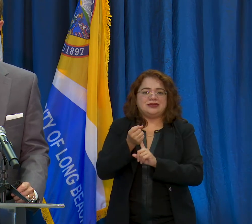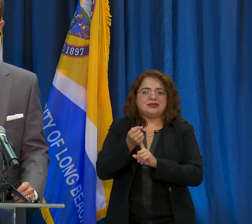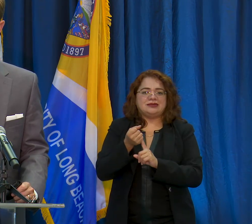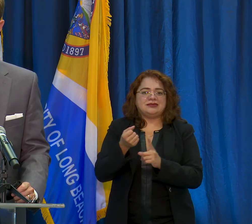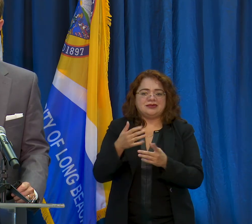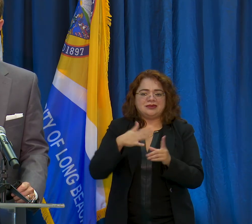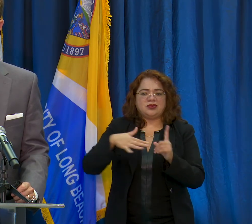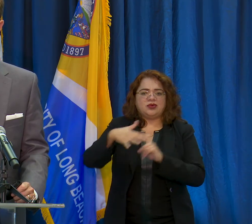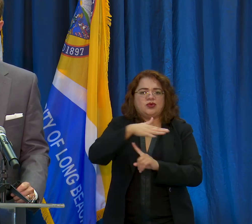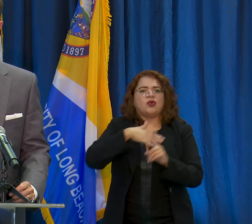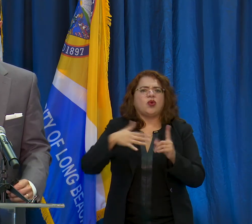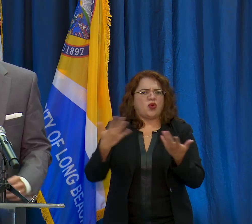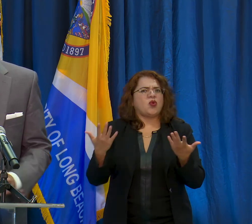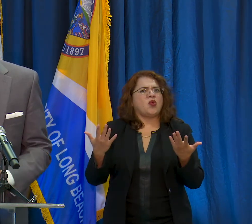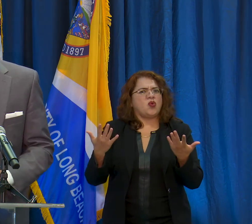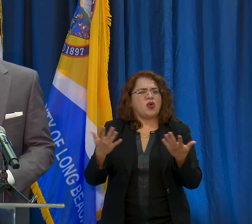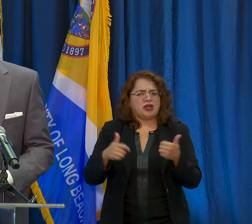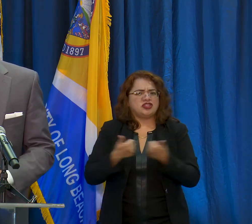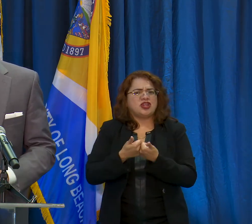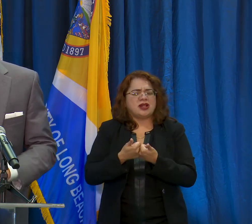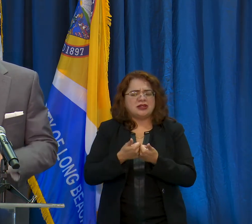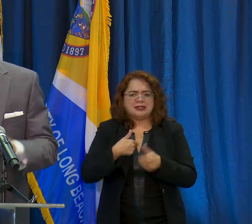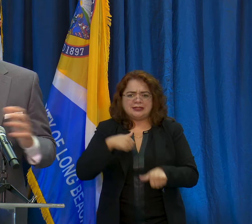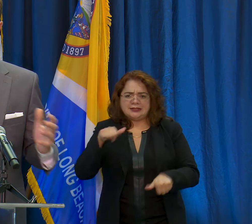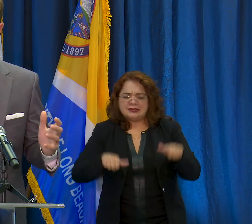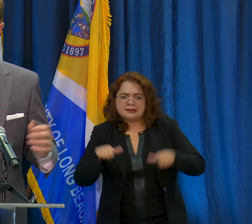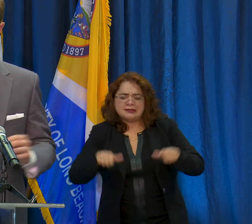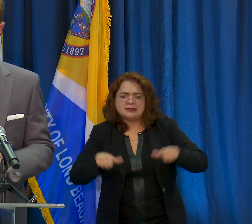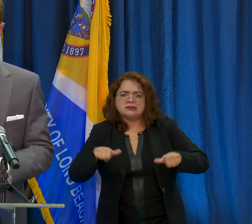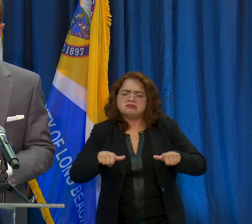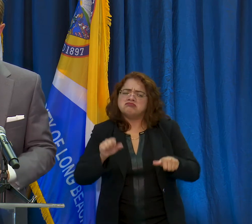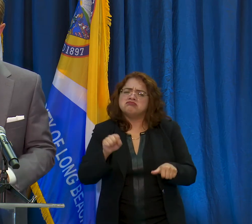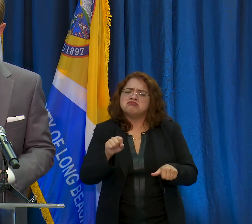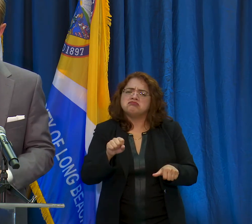tremendous uncertainty. Thus far, the City Council and the